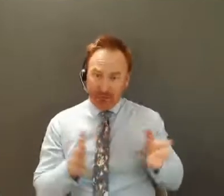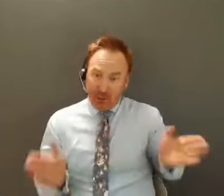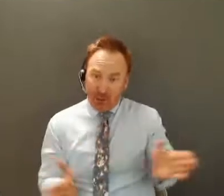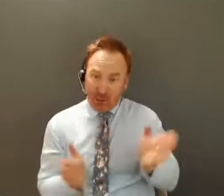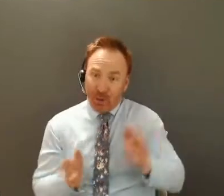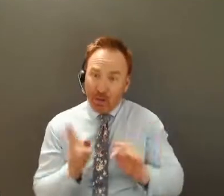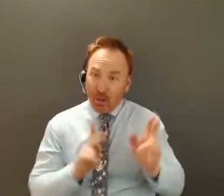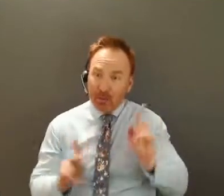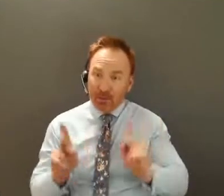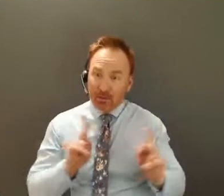not identifying which